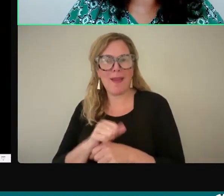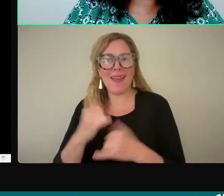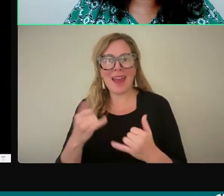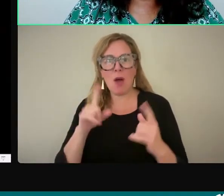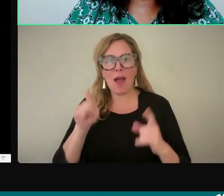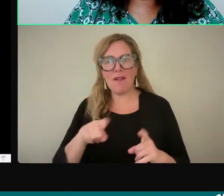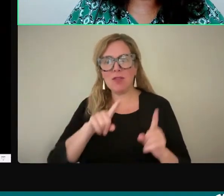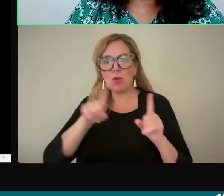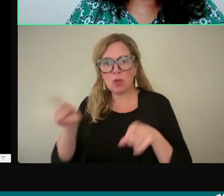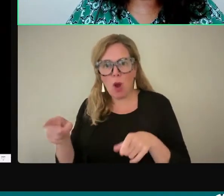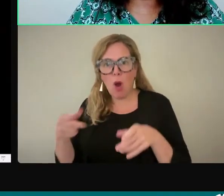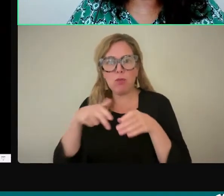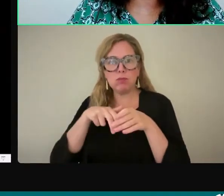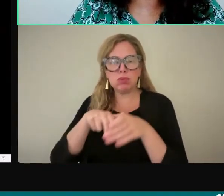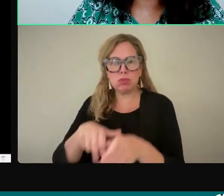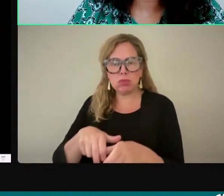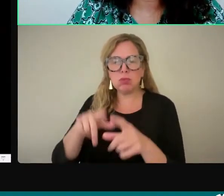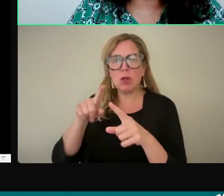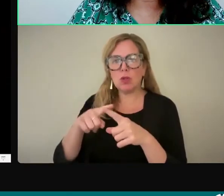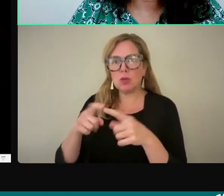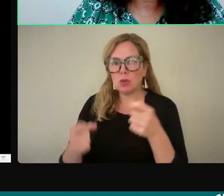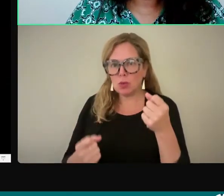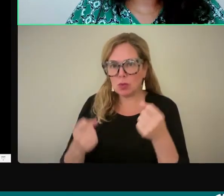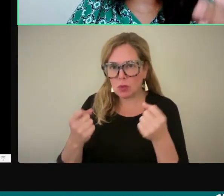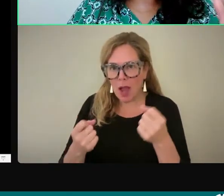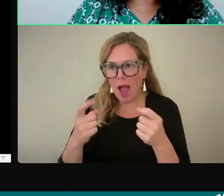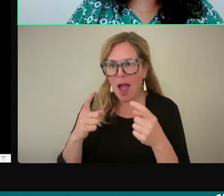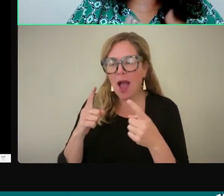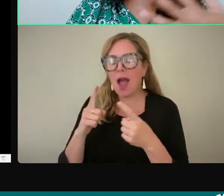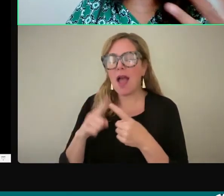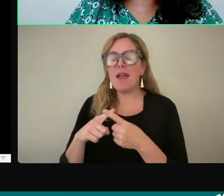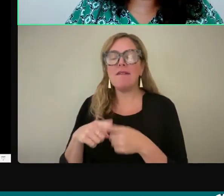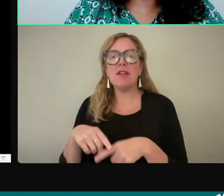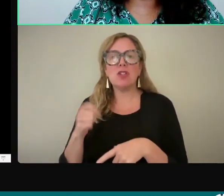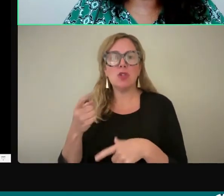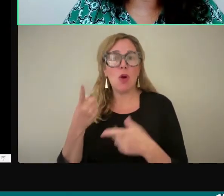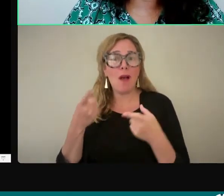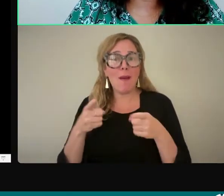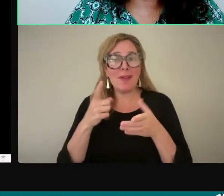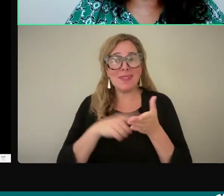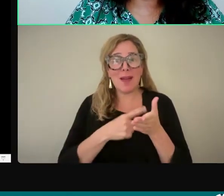themselves had medical issues that precluded driving, but even if there was a car available,